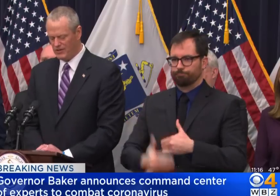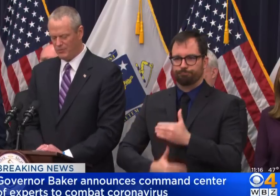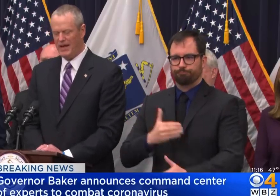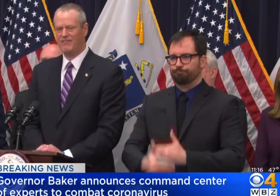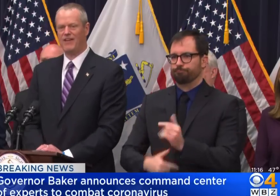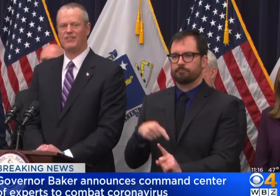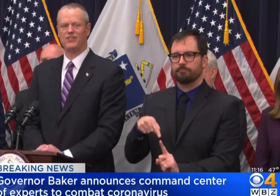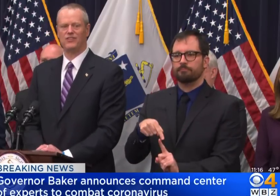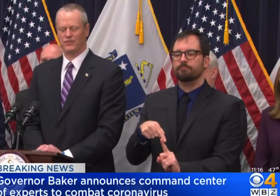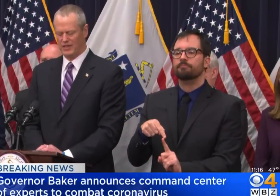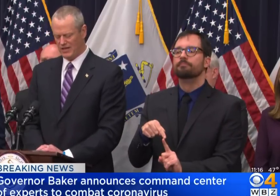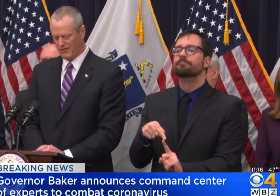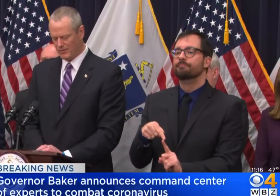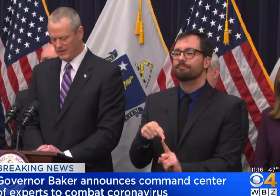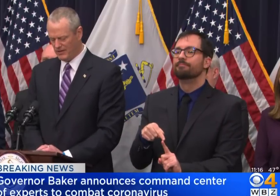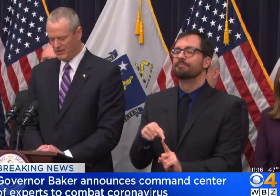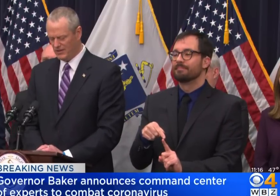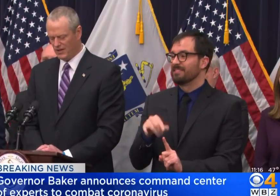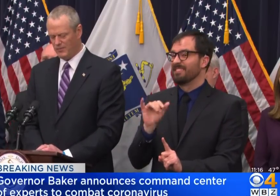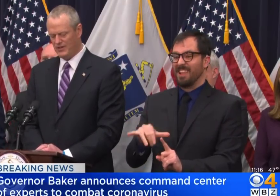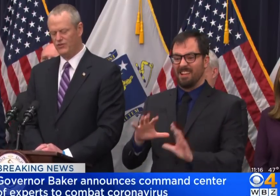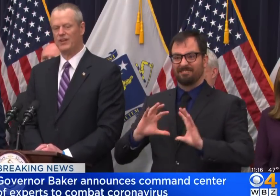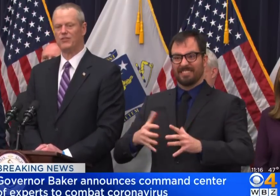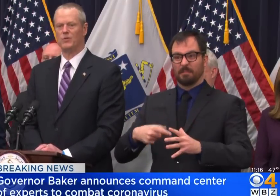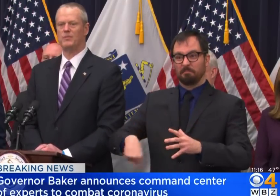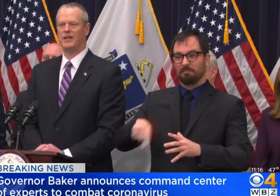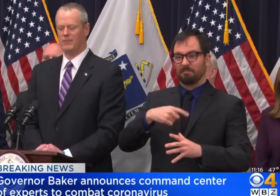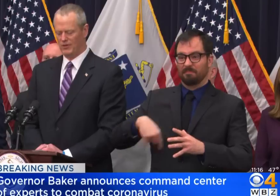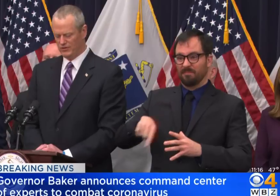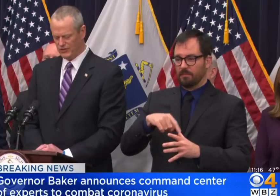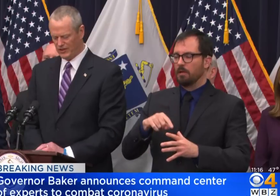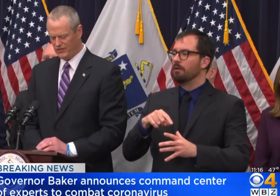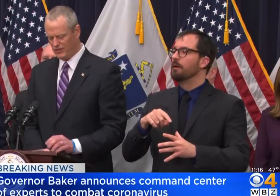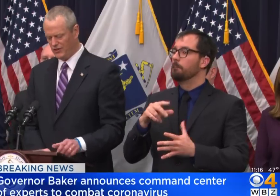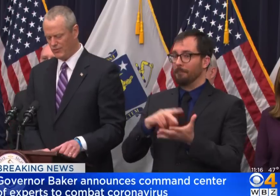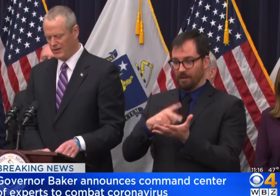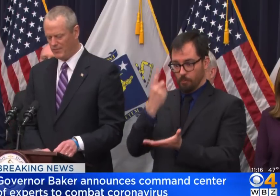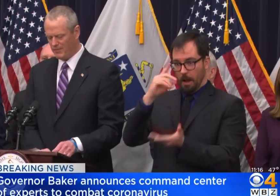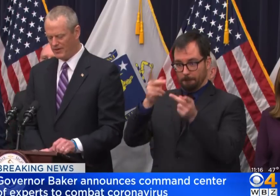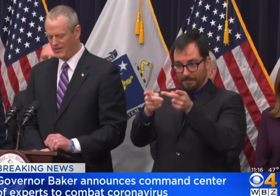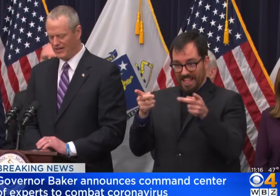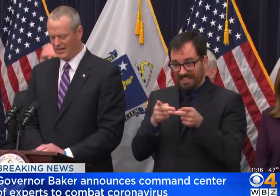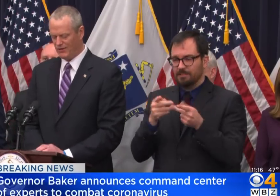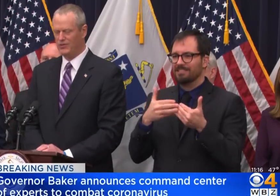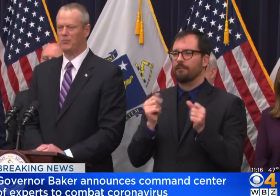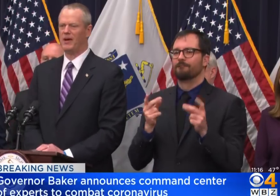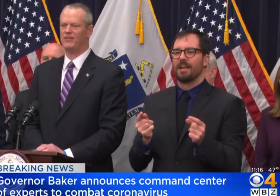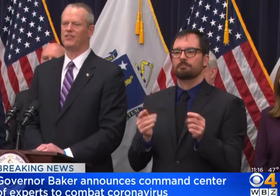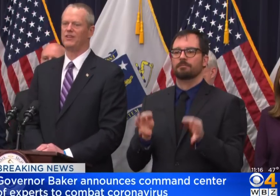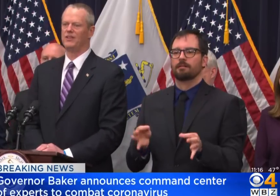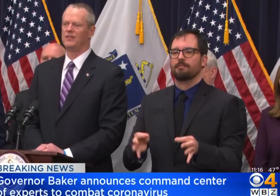IT WILL BE THE POINT OF COORDINATION FOR THE COVID-19 RESPONSE ACROSS STATE GOVERNMENT. BY CONVENING DECISION MAKERS FROM THE FACETS OF STATE